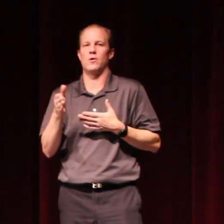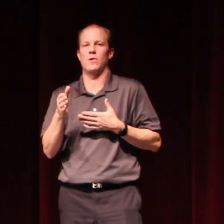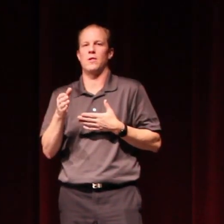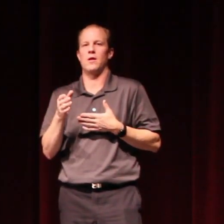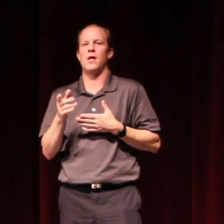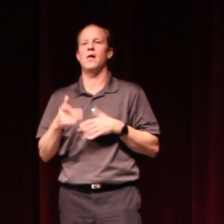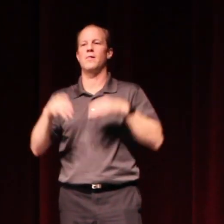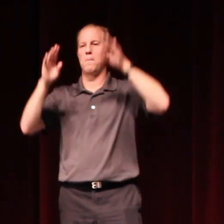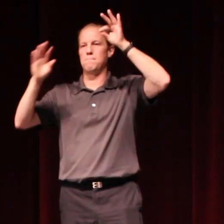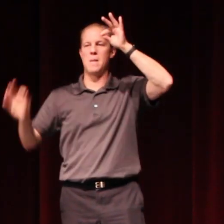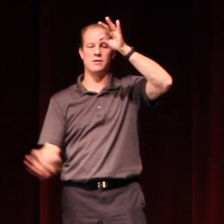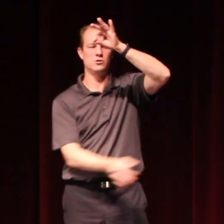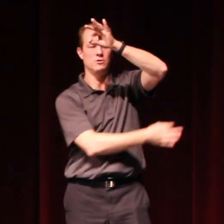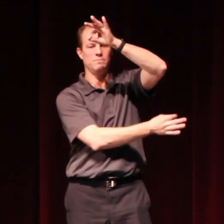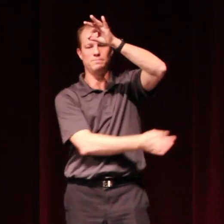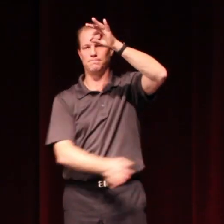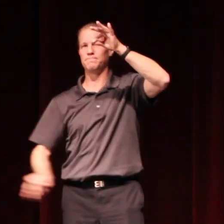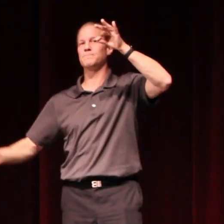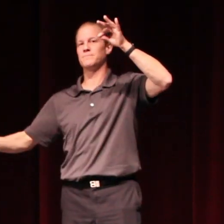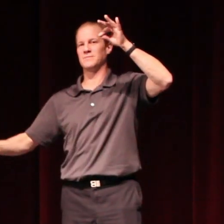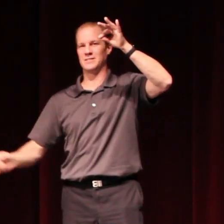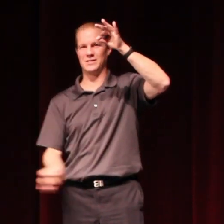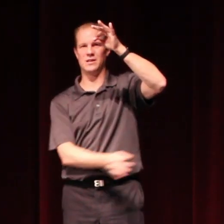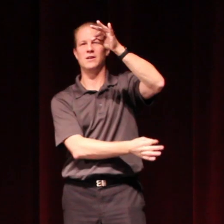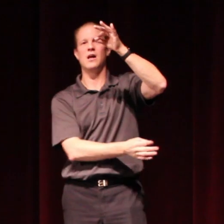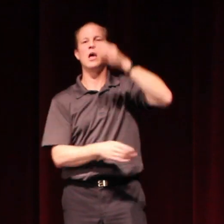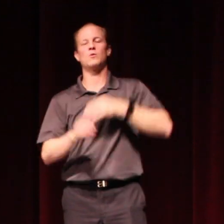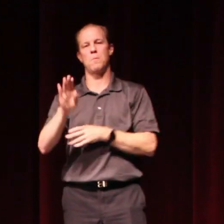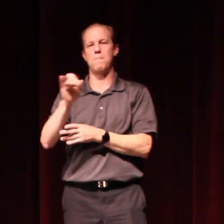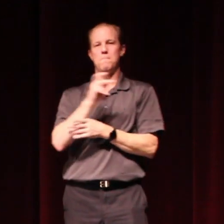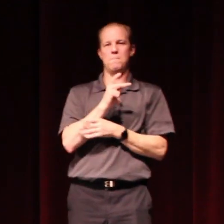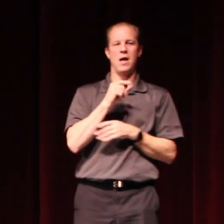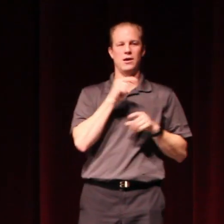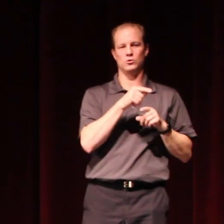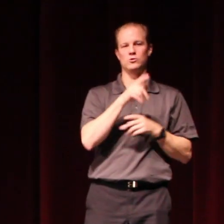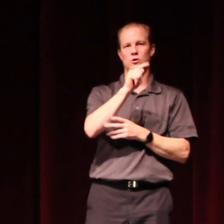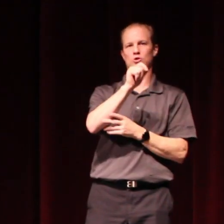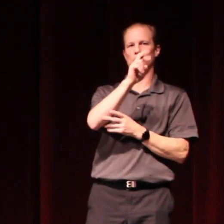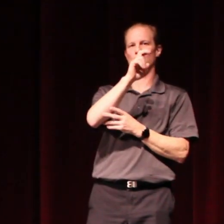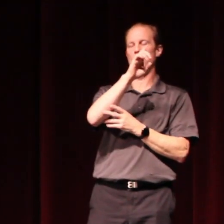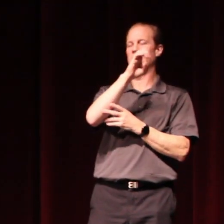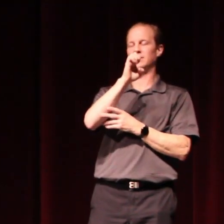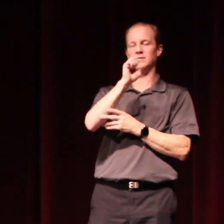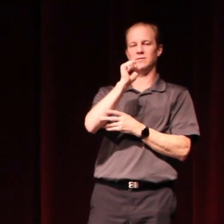back towards trades, right? We have a wonderful CTC building here, and I think